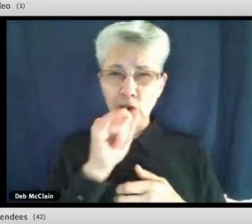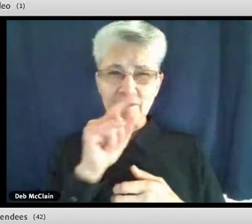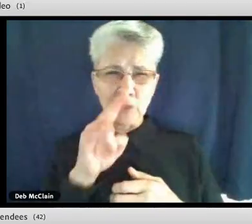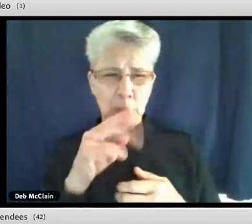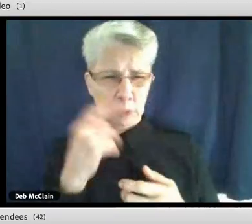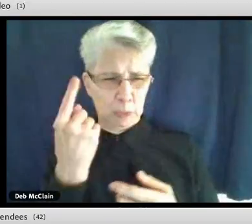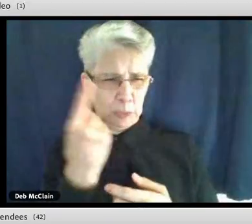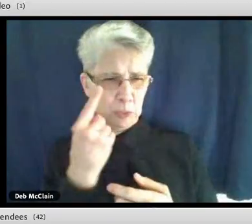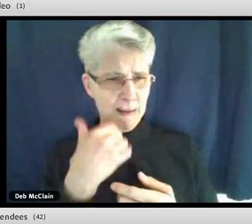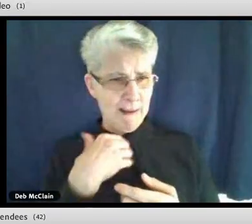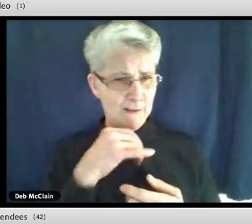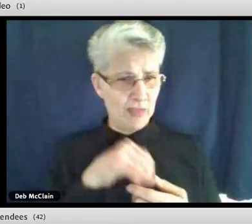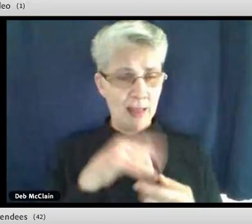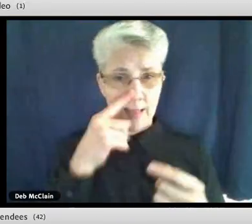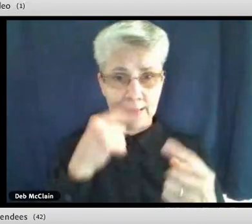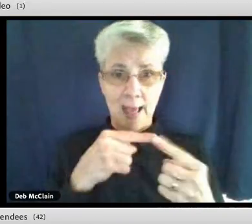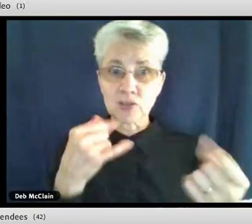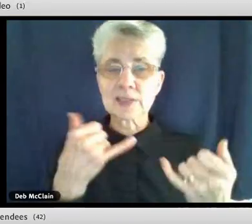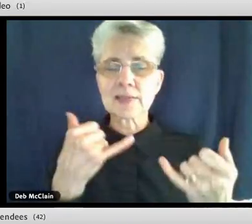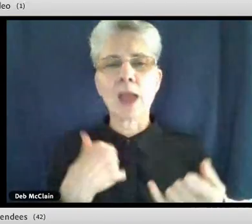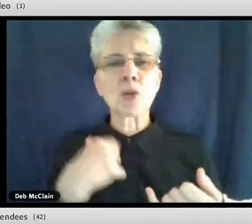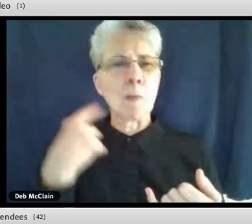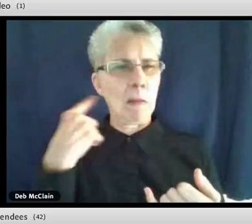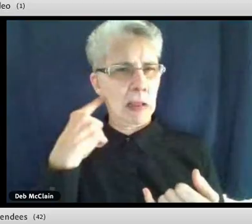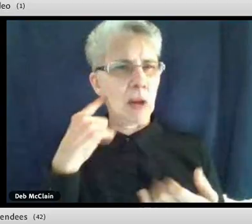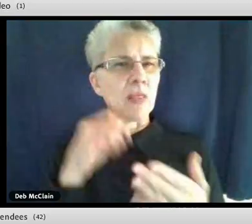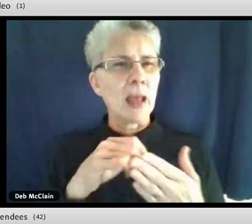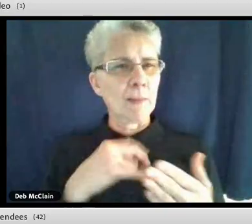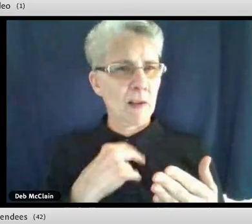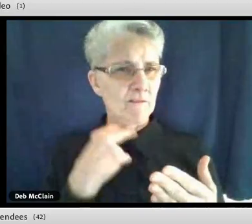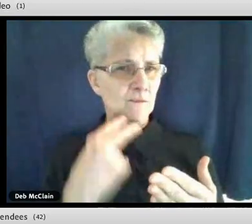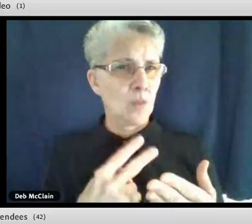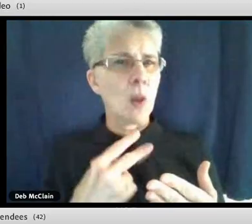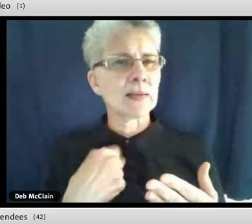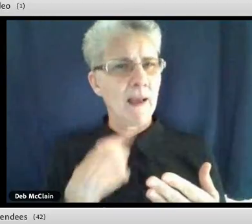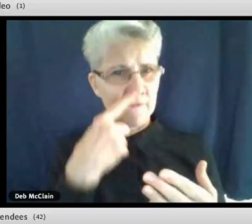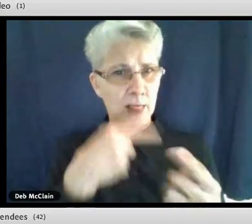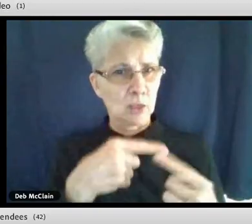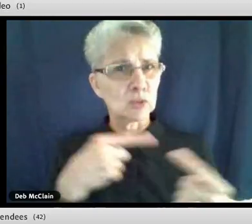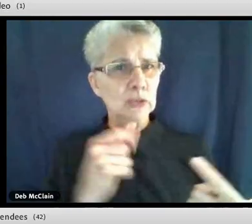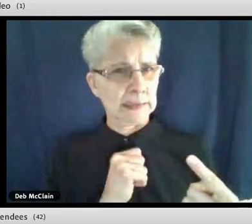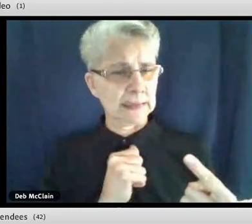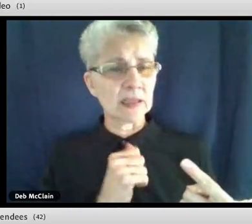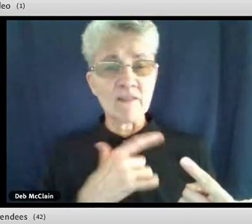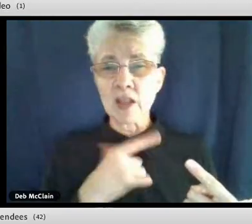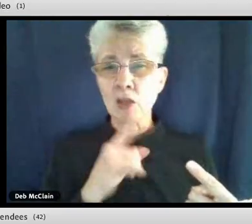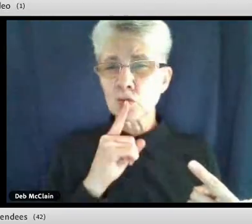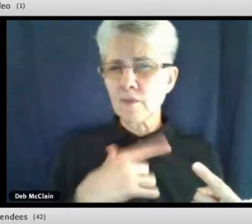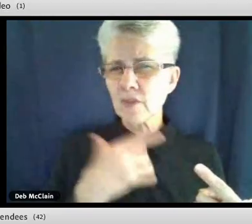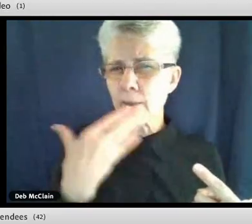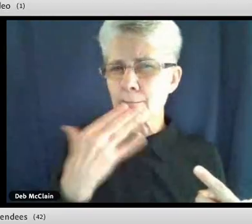or even allergies like I have right now. You can probably sense that in my voice, so if you're not sure, and you're feeling bad, you can always call your doctor.